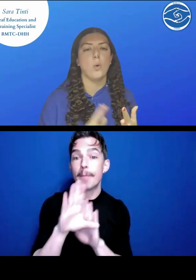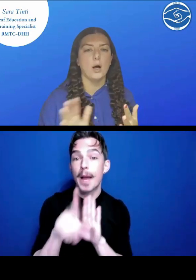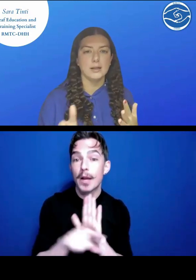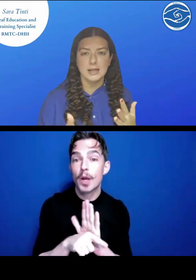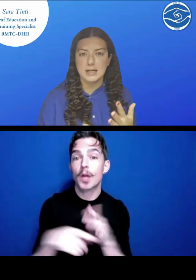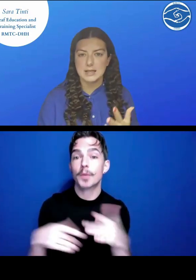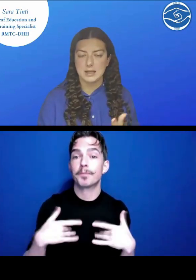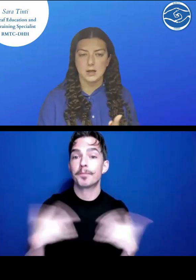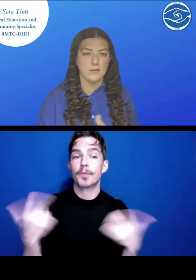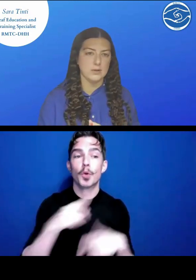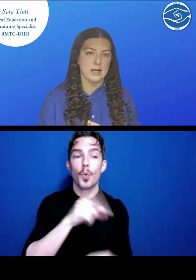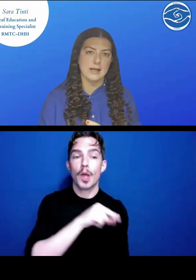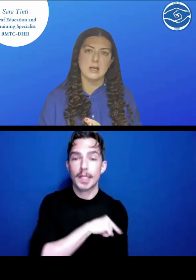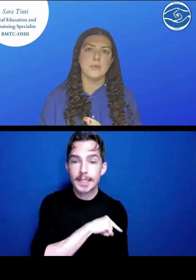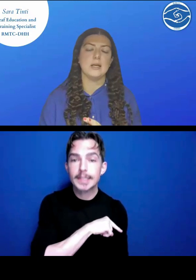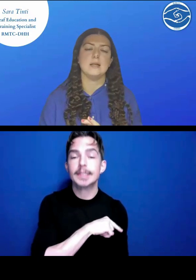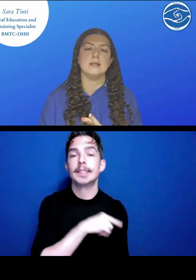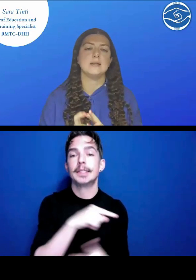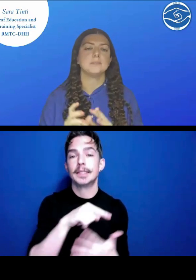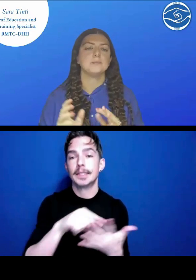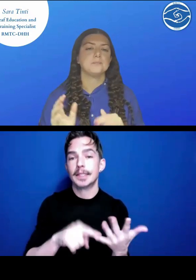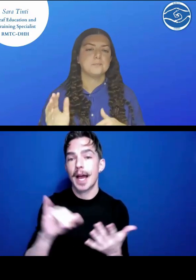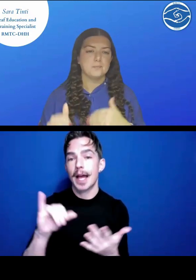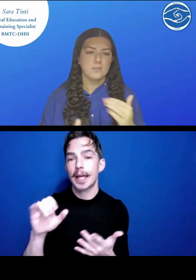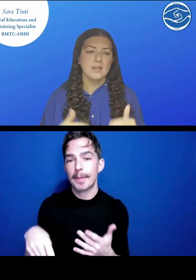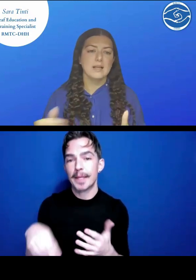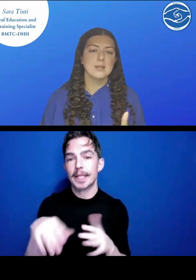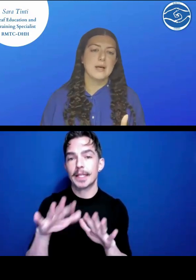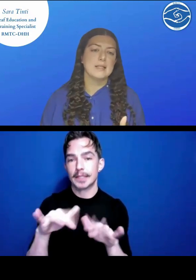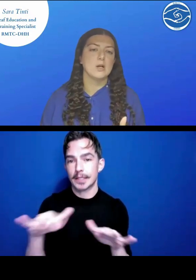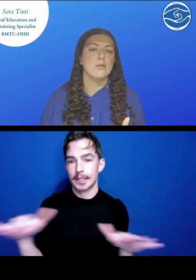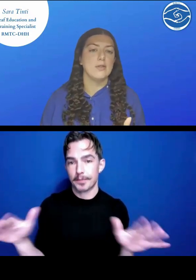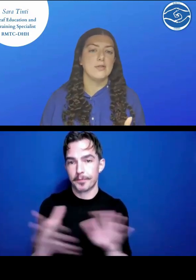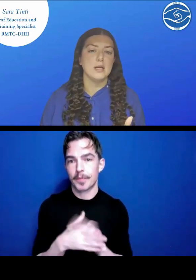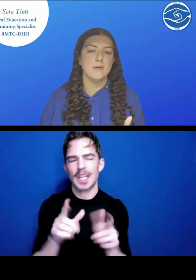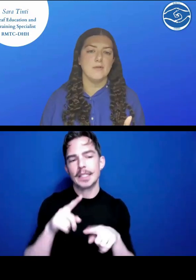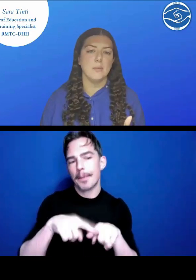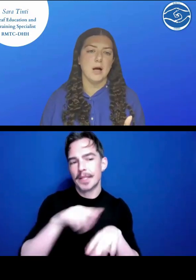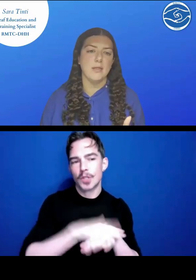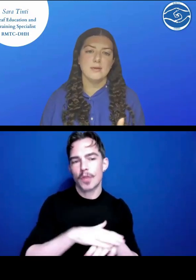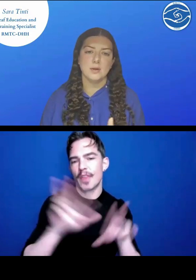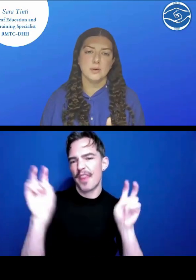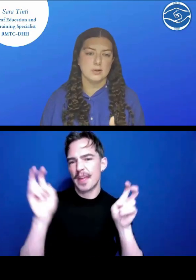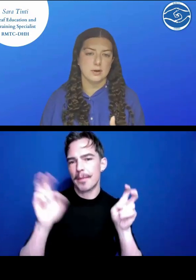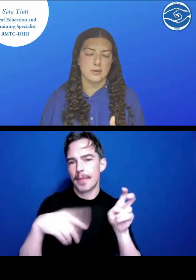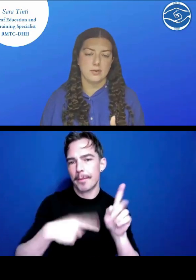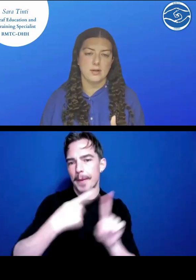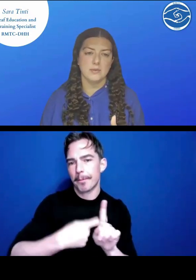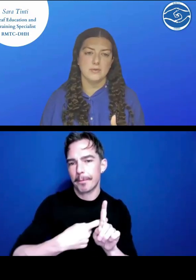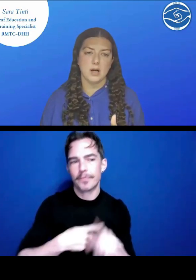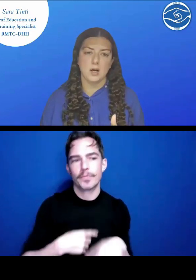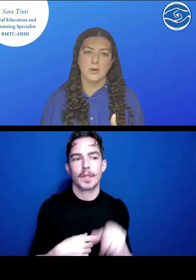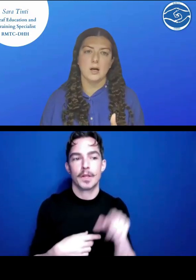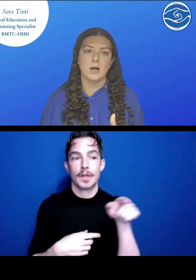the qualityness of those IEPs dependent on the theme of the month. So here's our themes we've got going